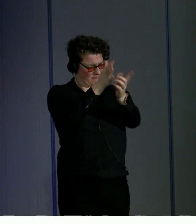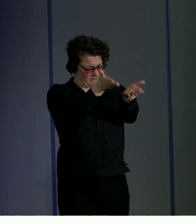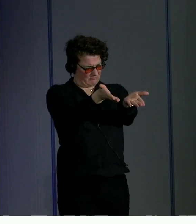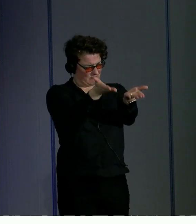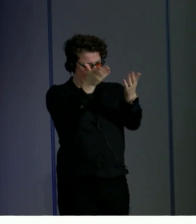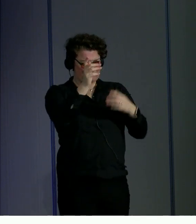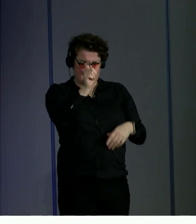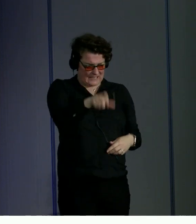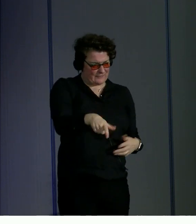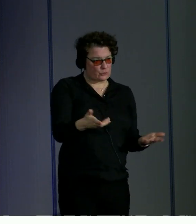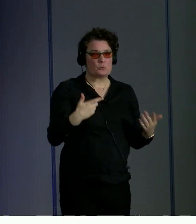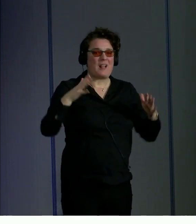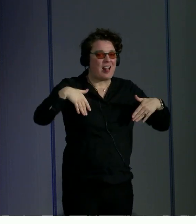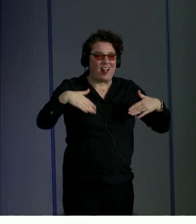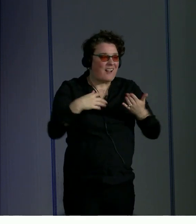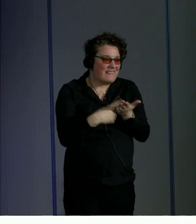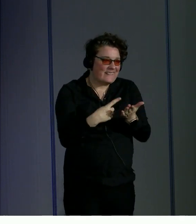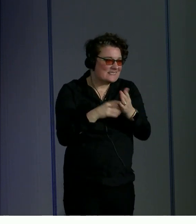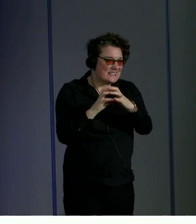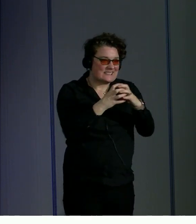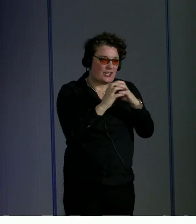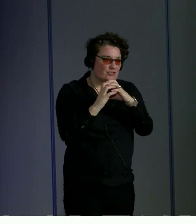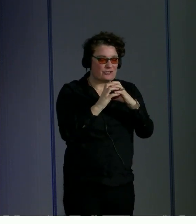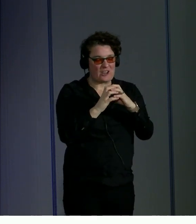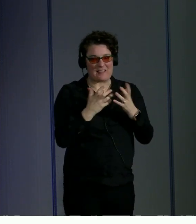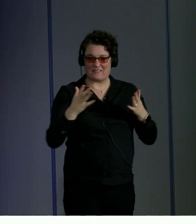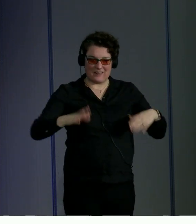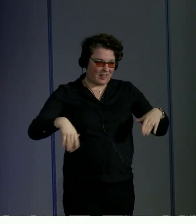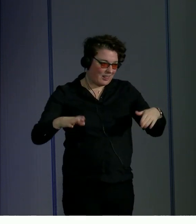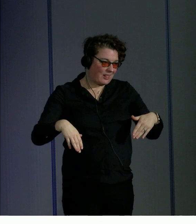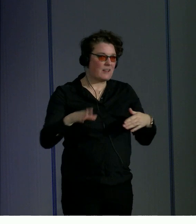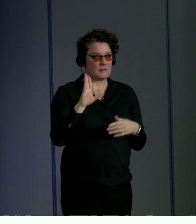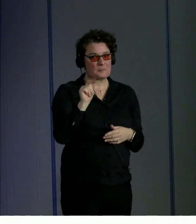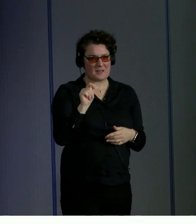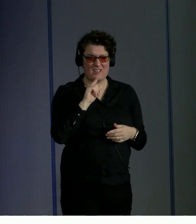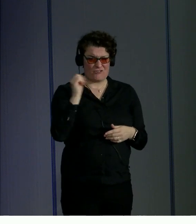haven't really talked about intersectionality in this conversation yet, but everybody has their